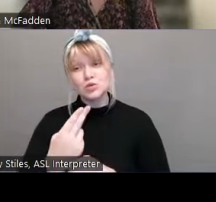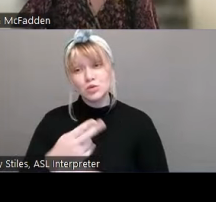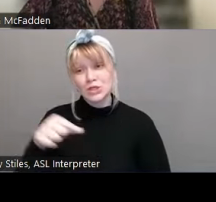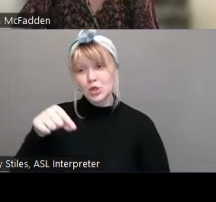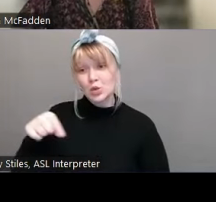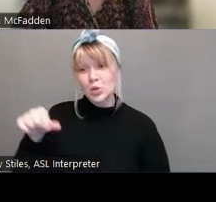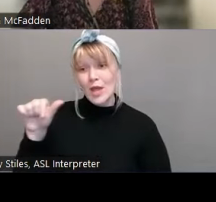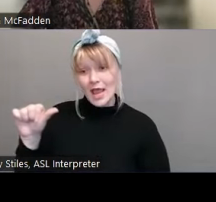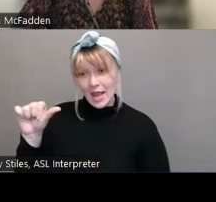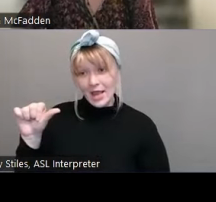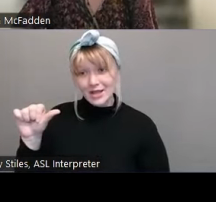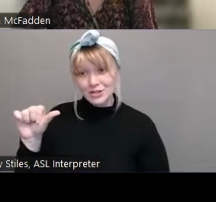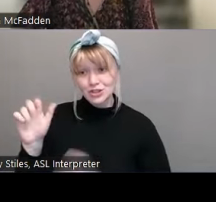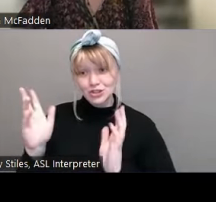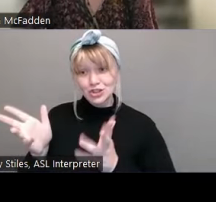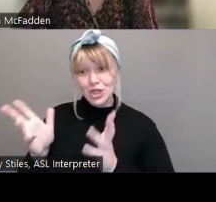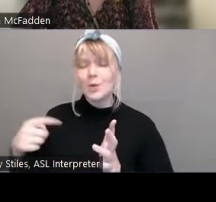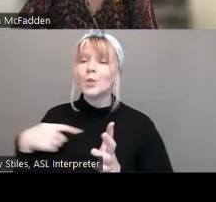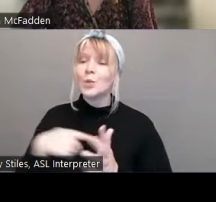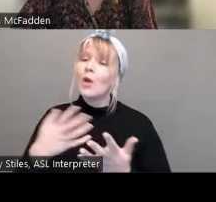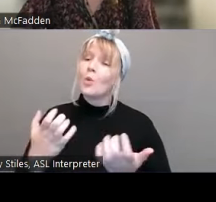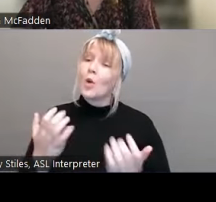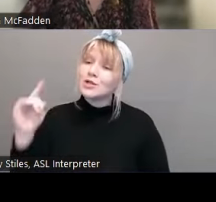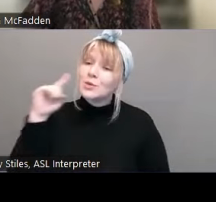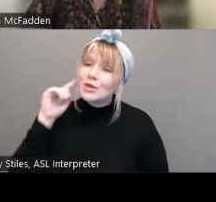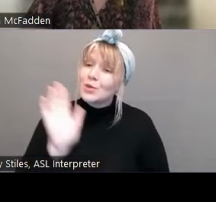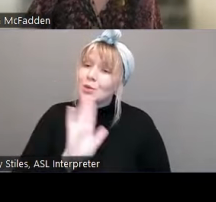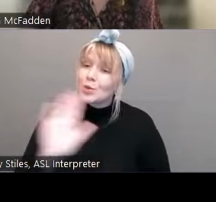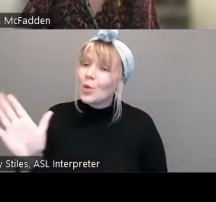We really want to hear your comments and questions.